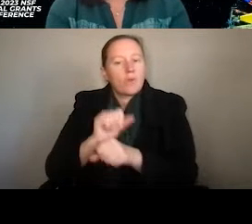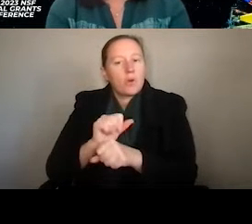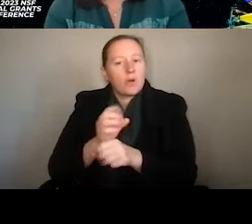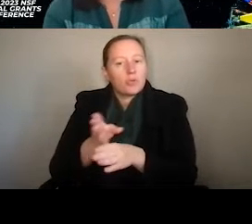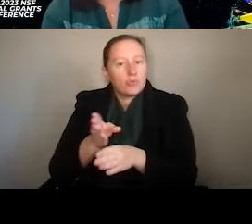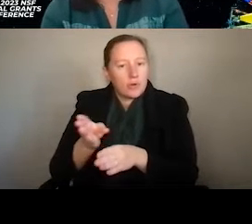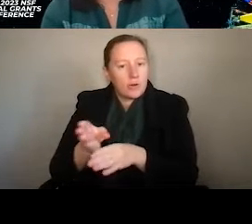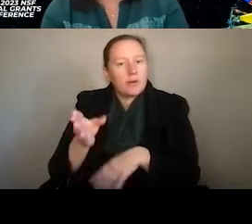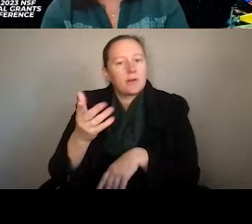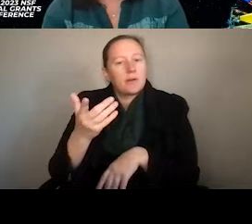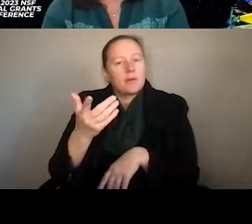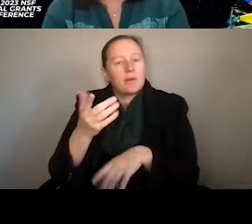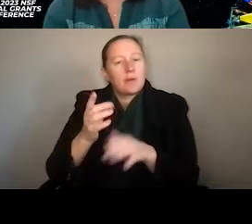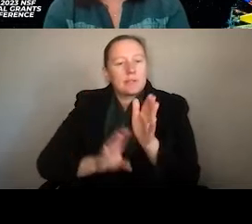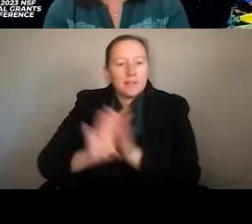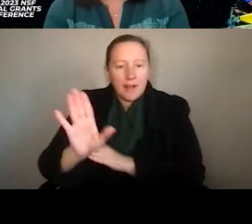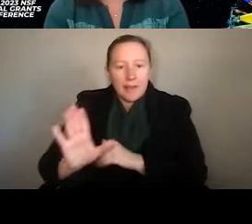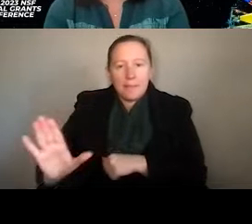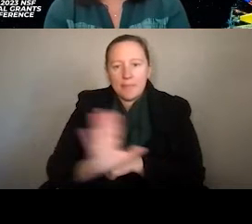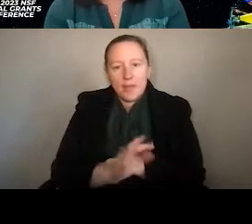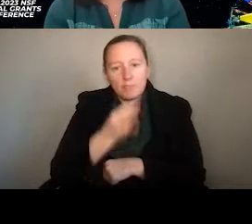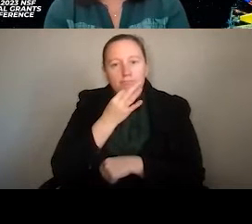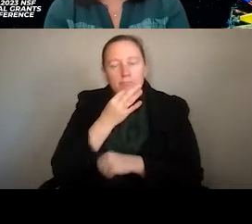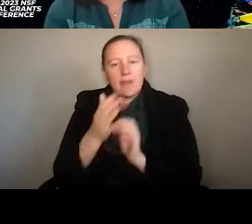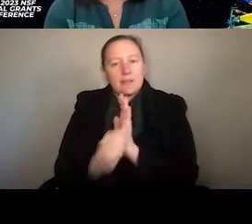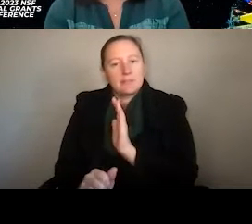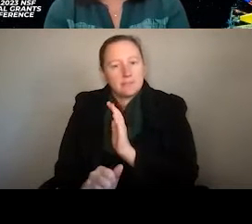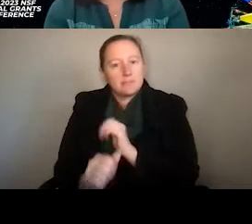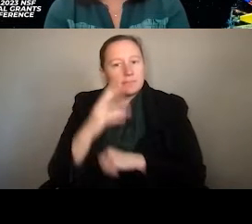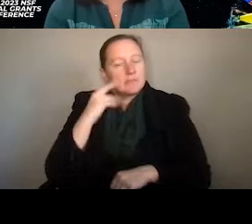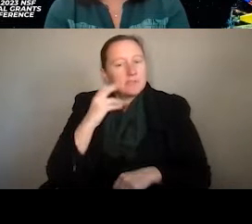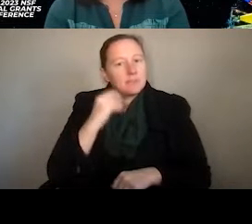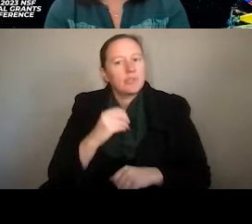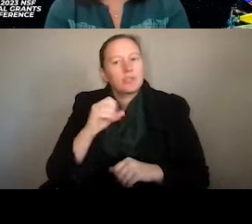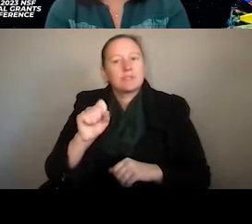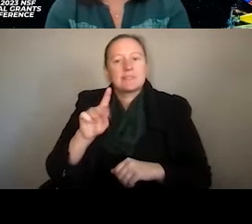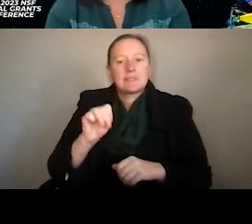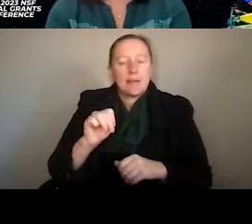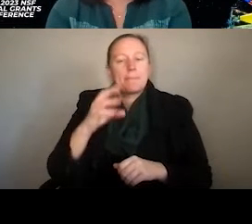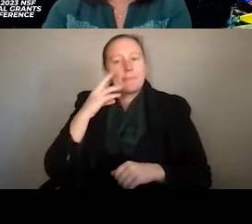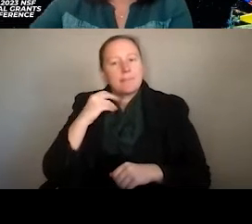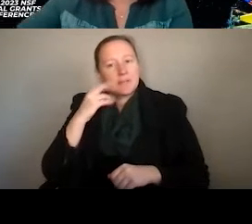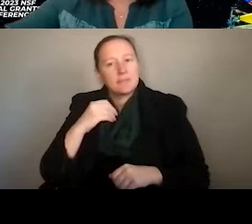and to develop their expertise and experience in STEM education research, design, and methods.